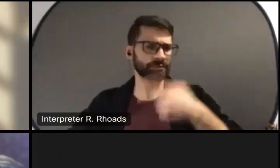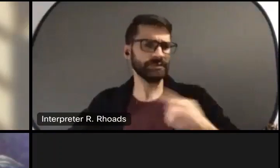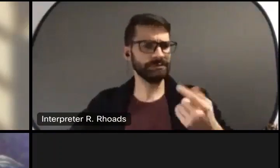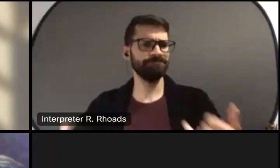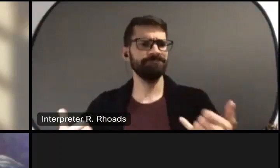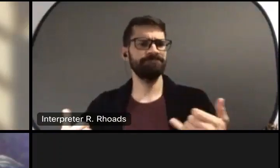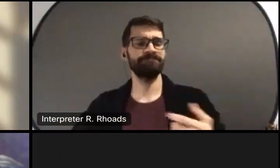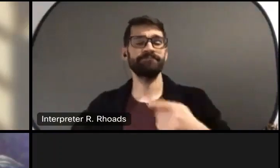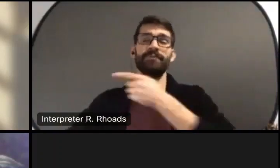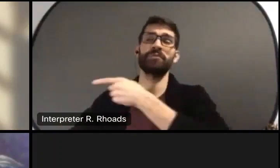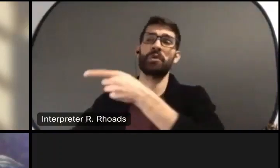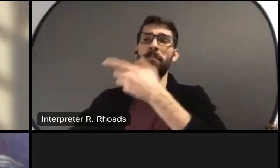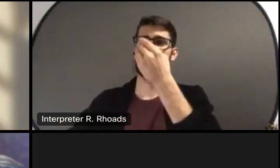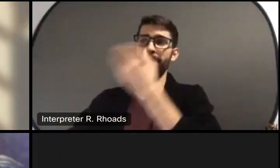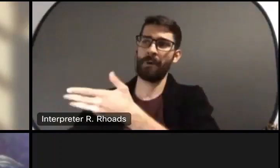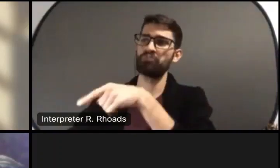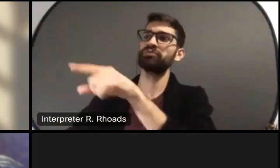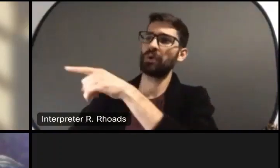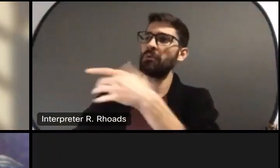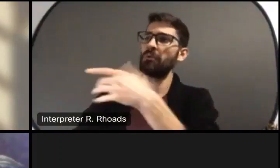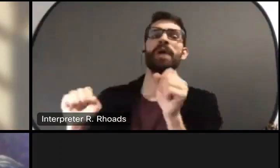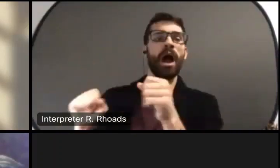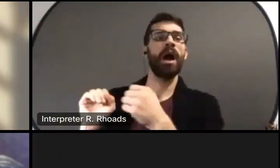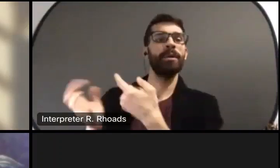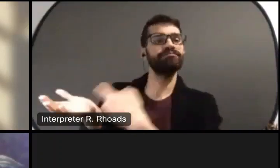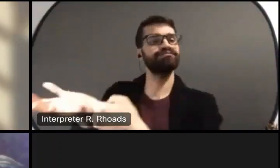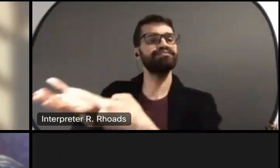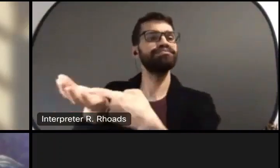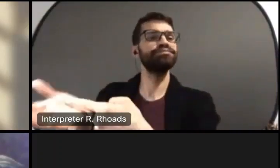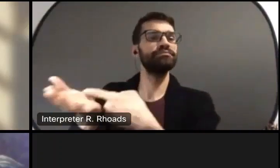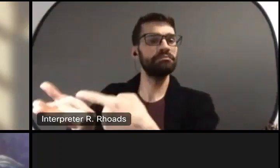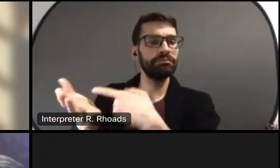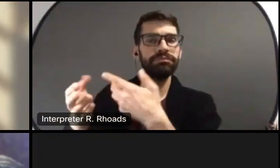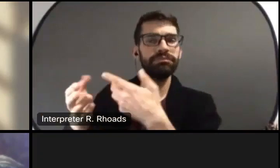Commissioners are talking to each other and the Commissions are talking to each other so